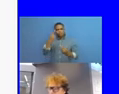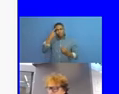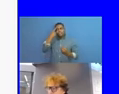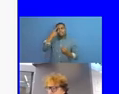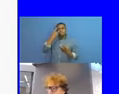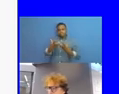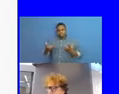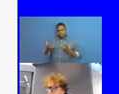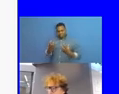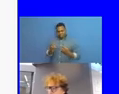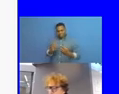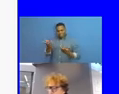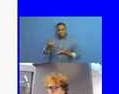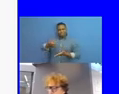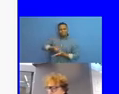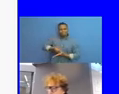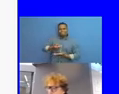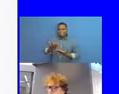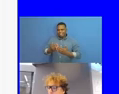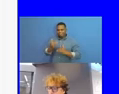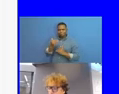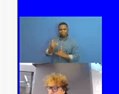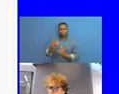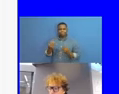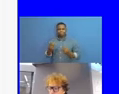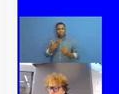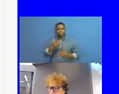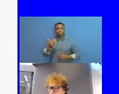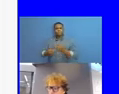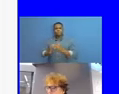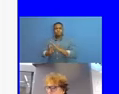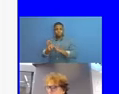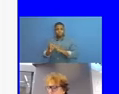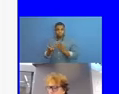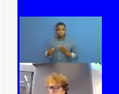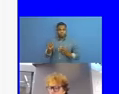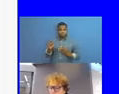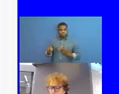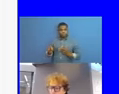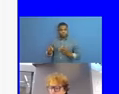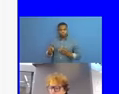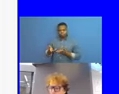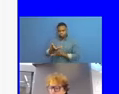And the last level is it'll help you to design and perform your proposal to explain to each other